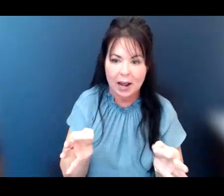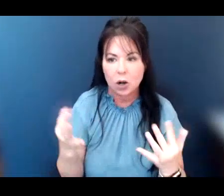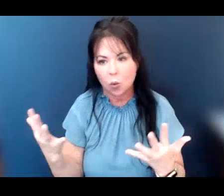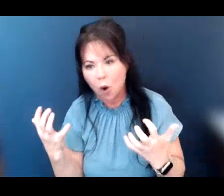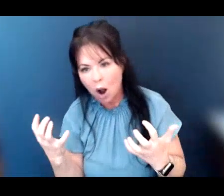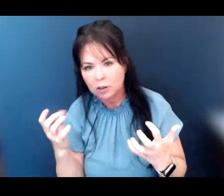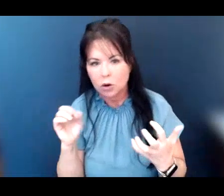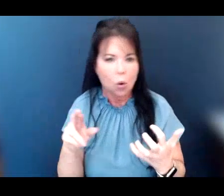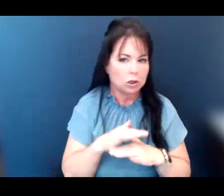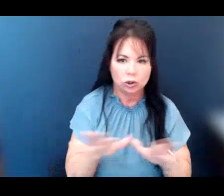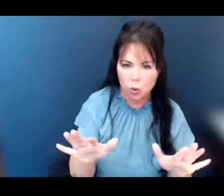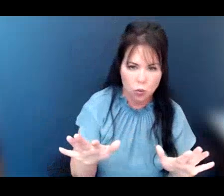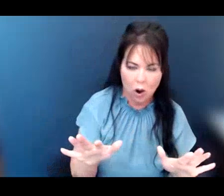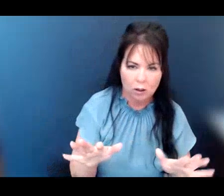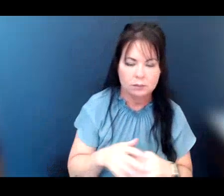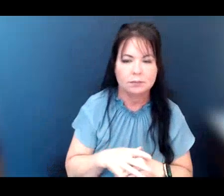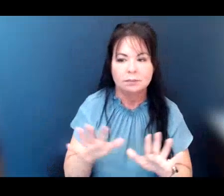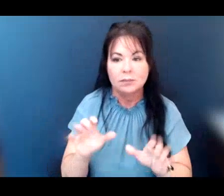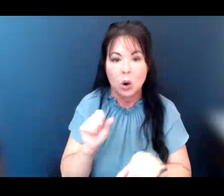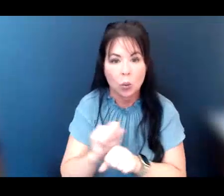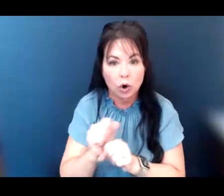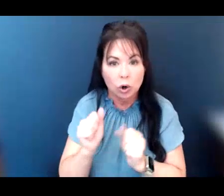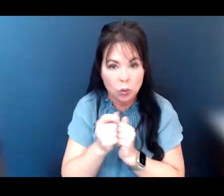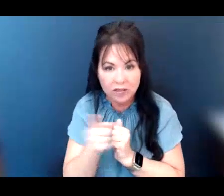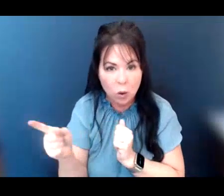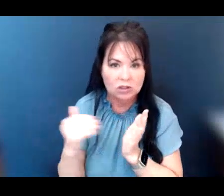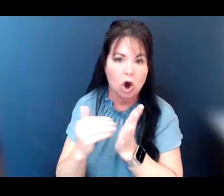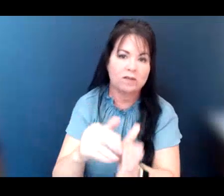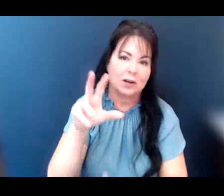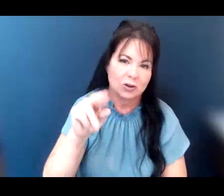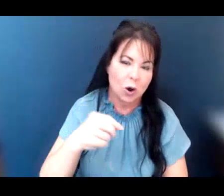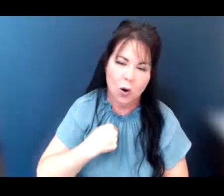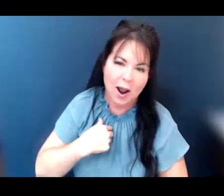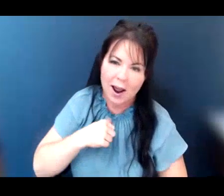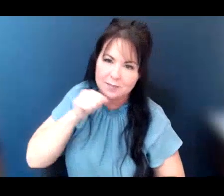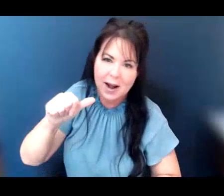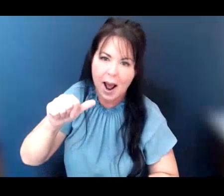You know, I don't work with them a ton. And I'm not on the developer side. So if anybody else has more to add,